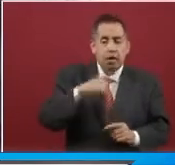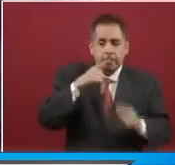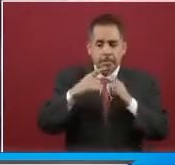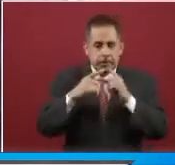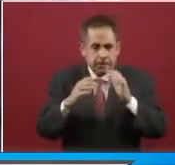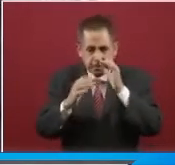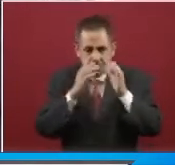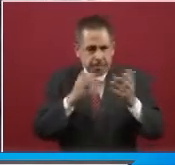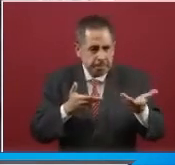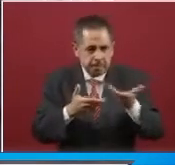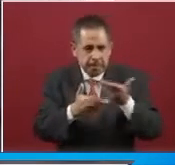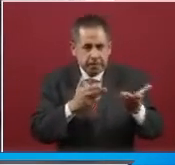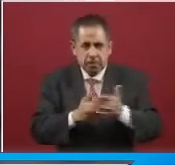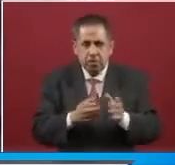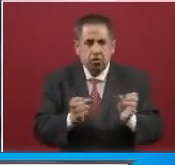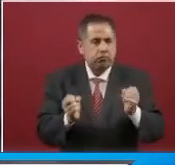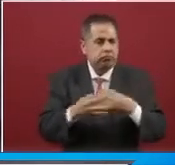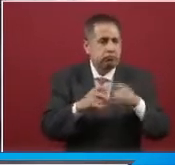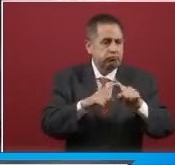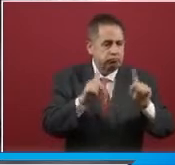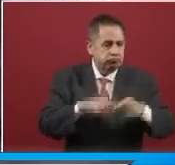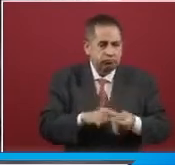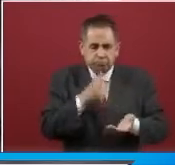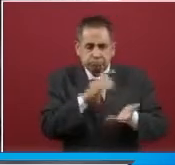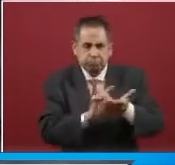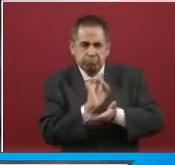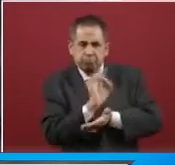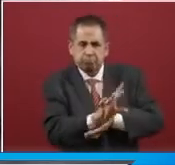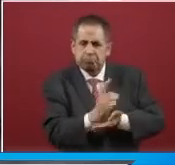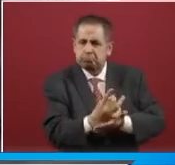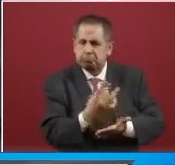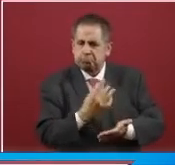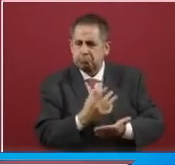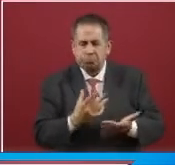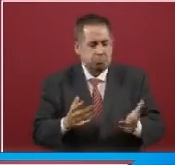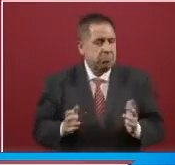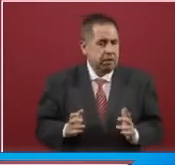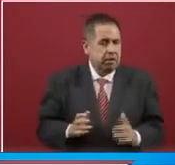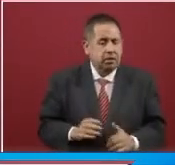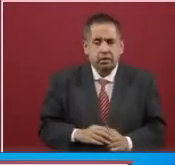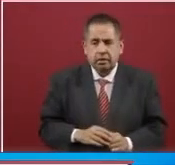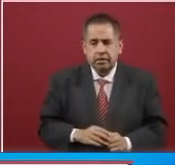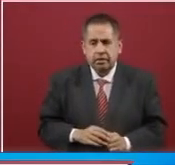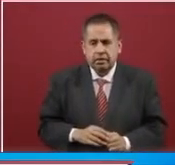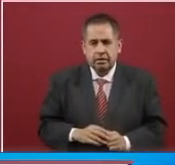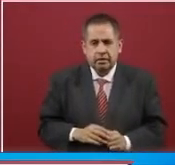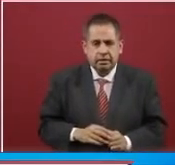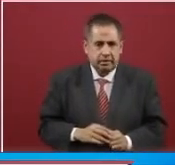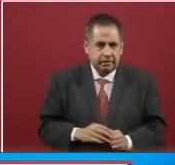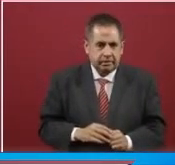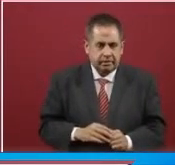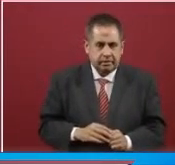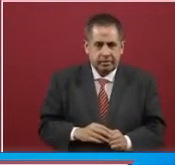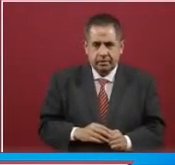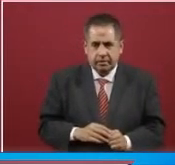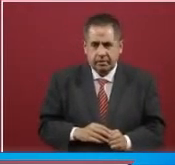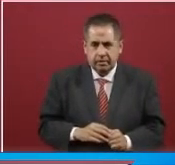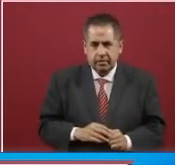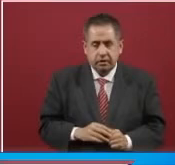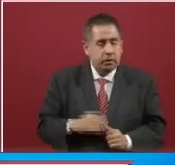however it is necessary to have a change of substance The objective of the memorandum is to send a clear message of the government's position and commitment